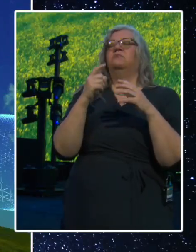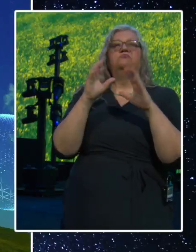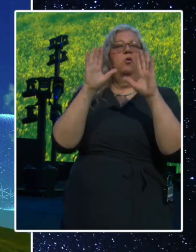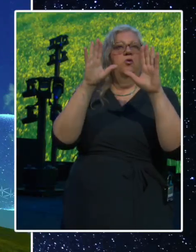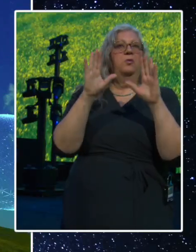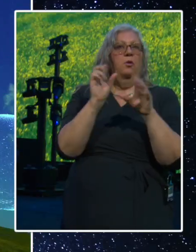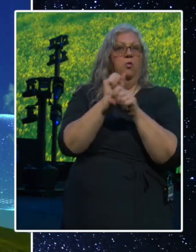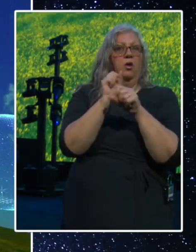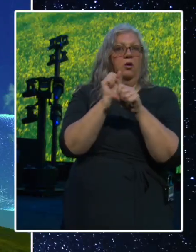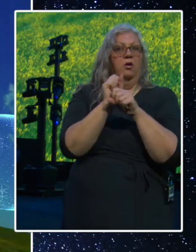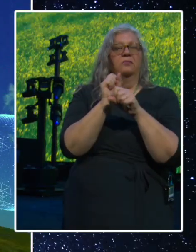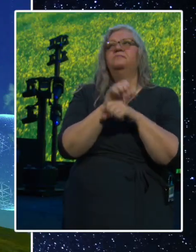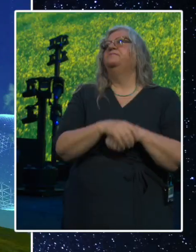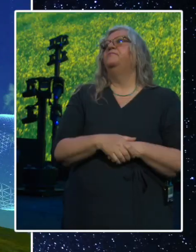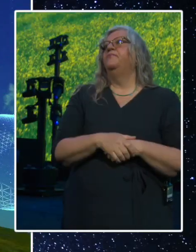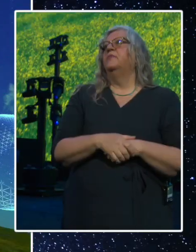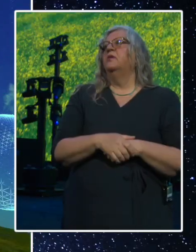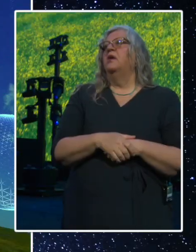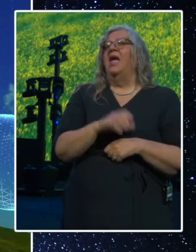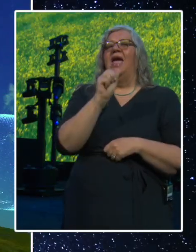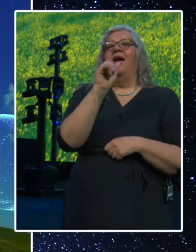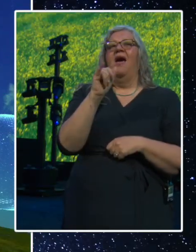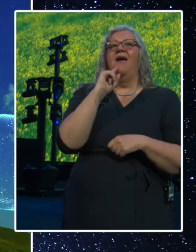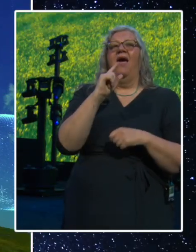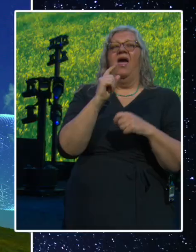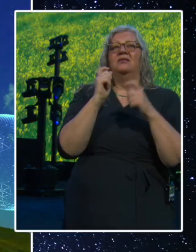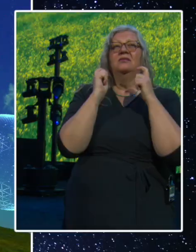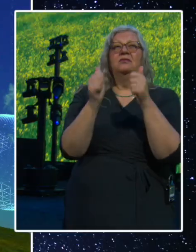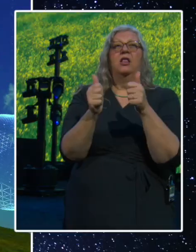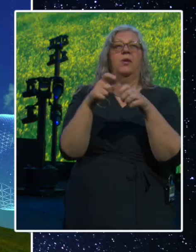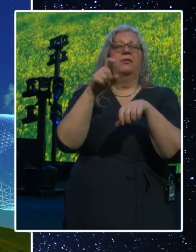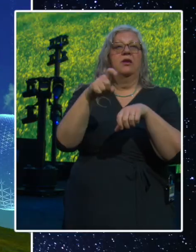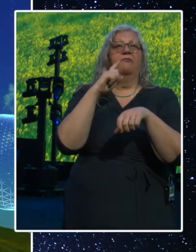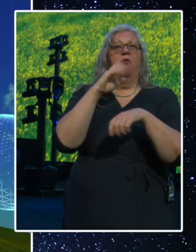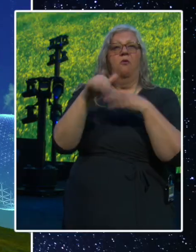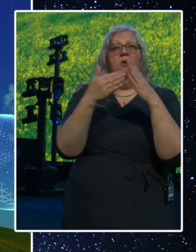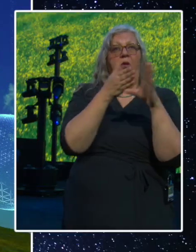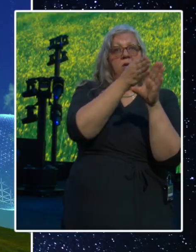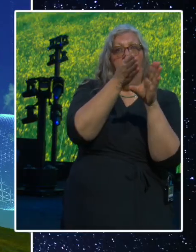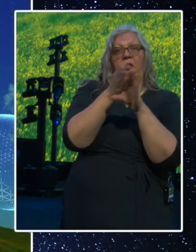AI has accelerated the need for every enterprise to adopt a hybrid strategy